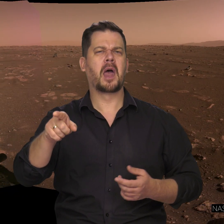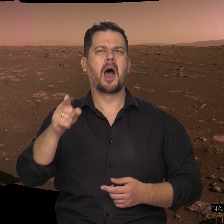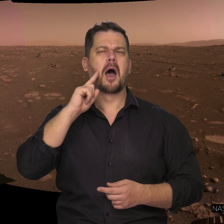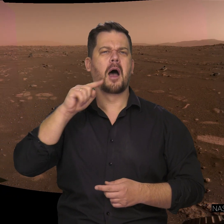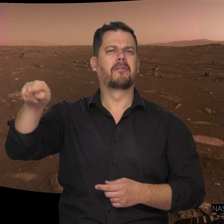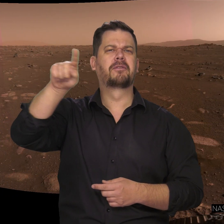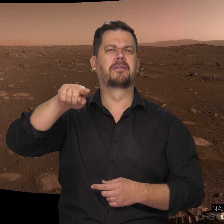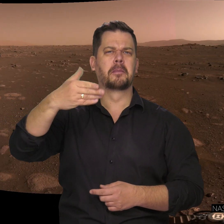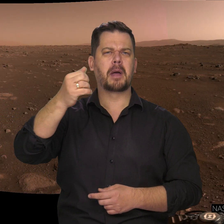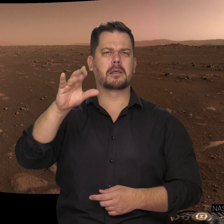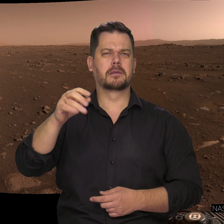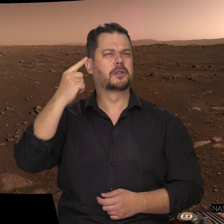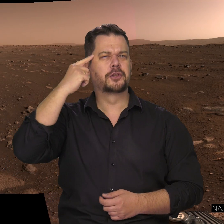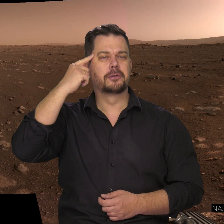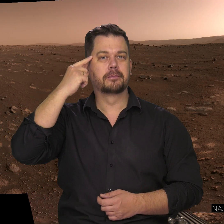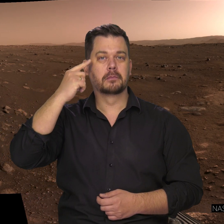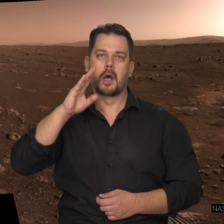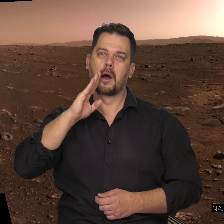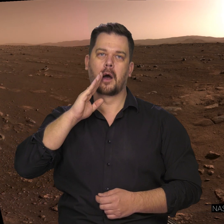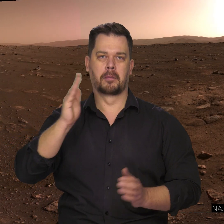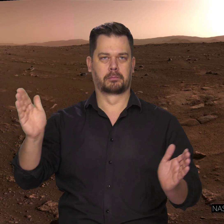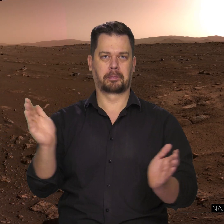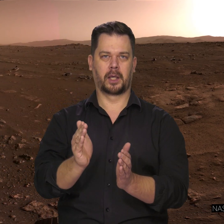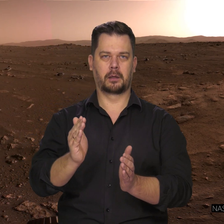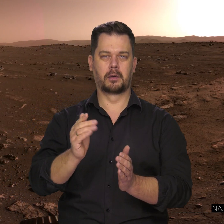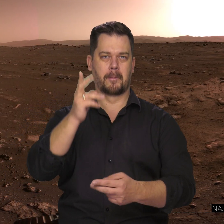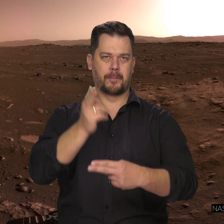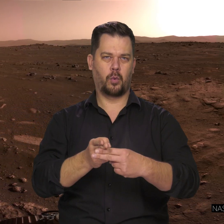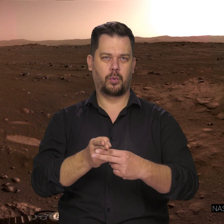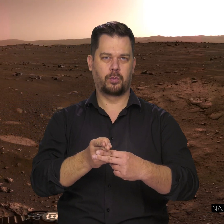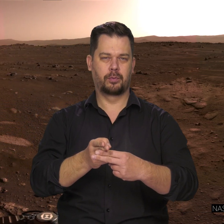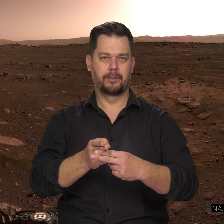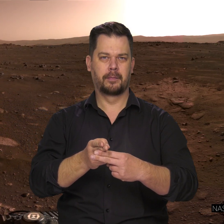So what do we know about it? Mars is roughly half the size of Earth.